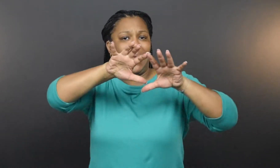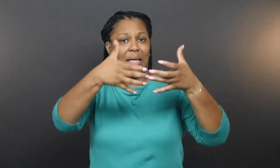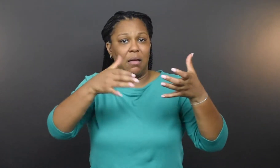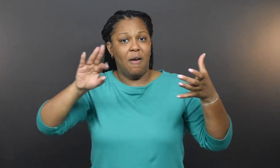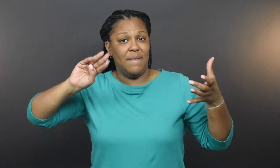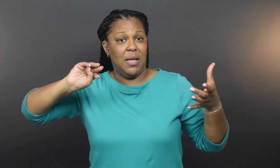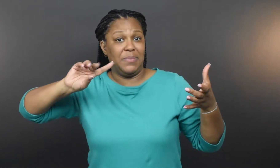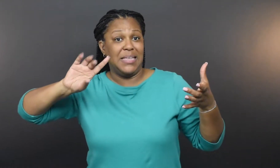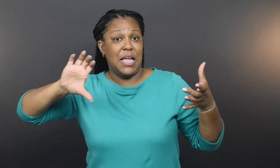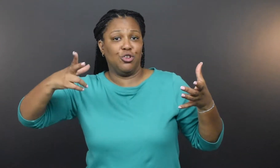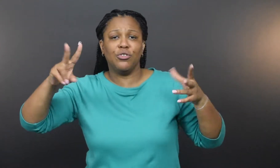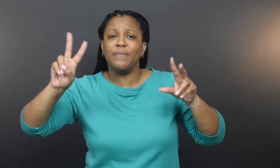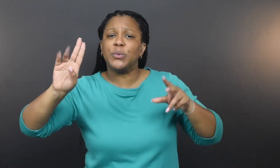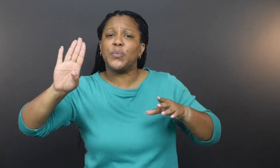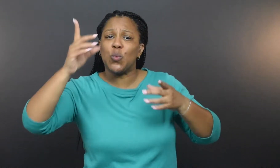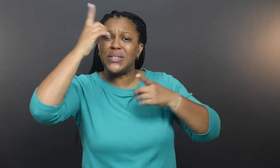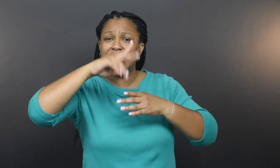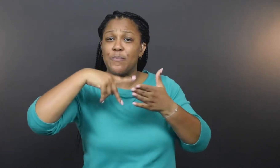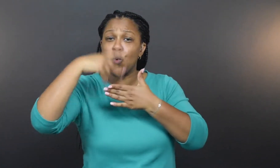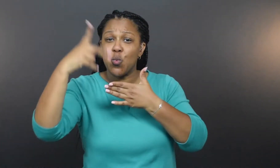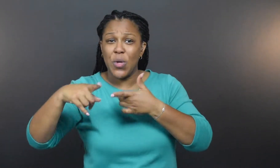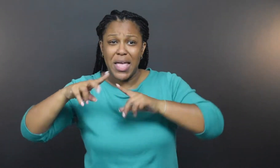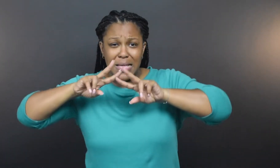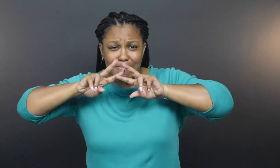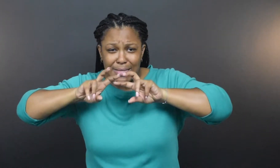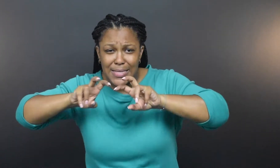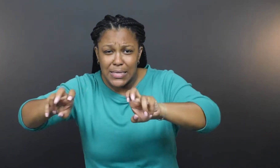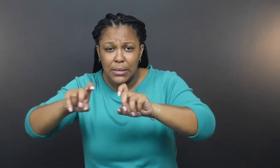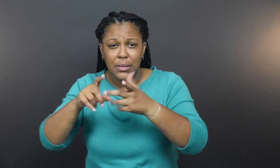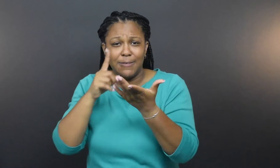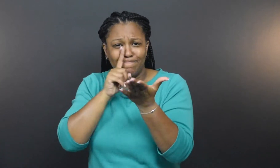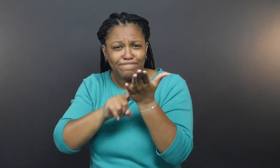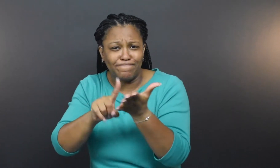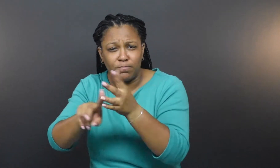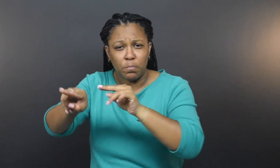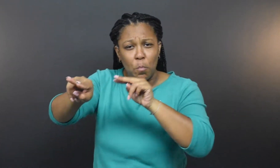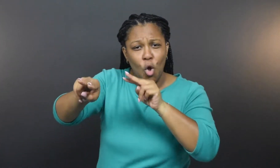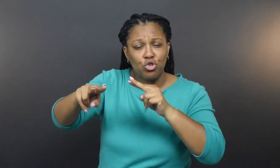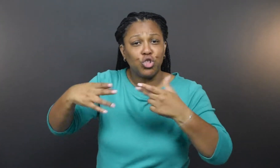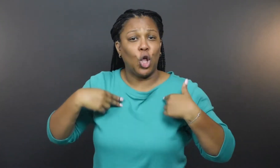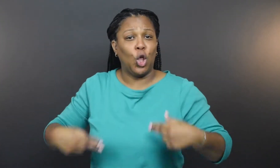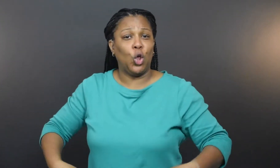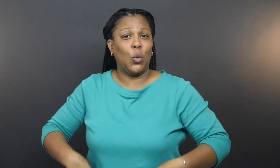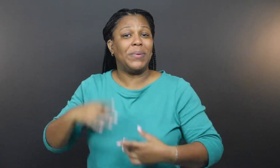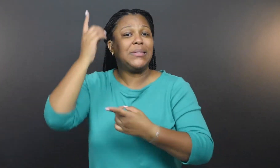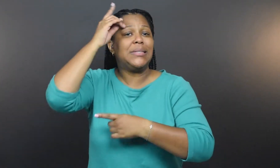MDH vectorborne disease program is long-term monitoring of human disease case numbers. •